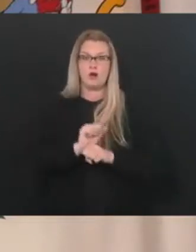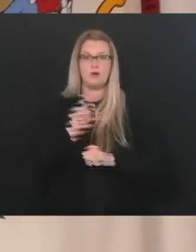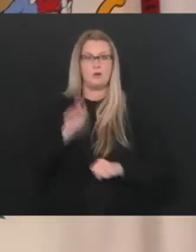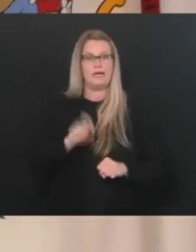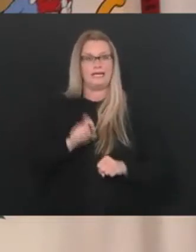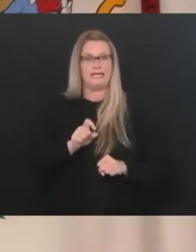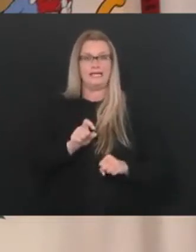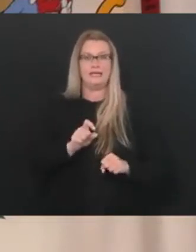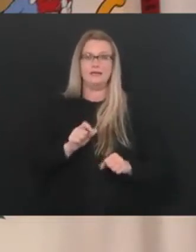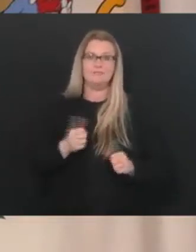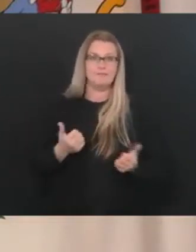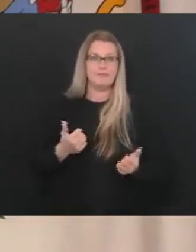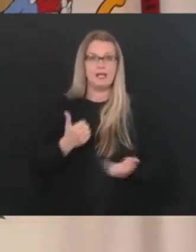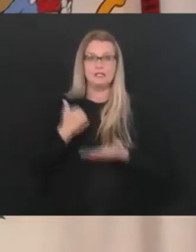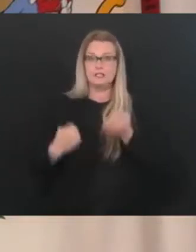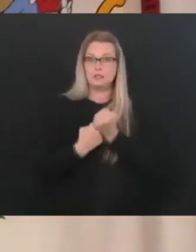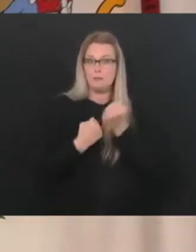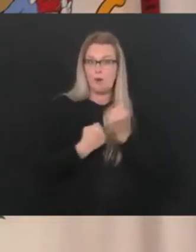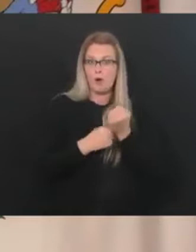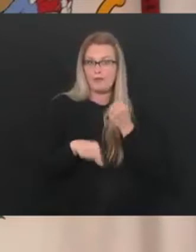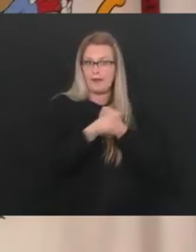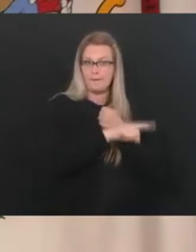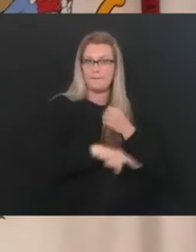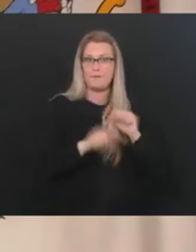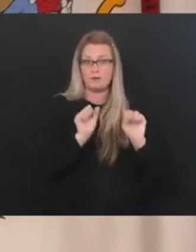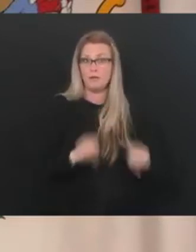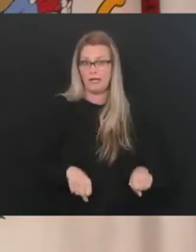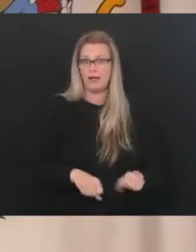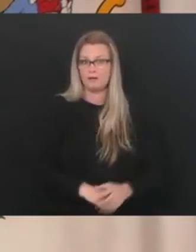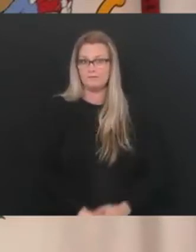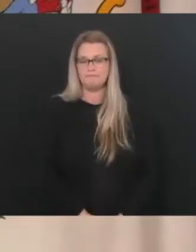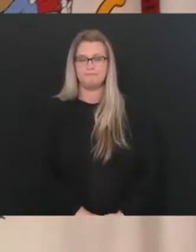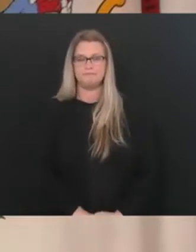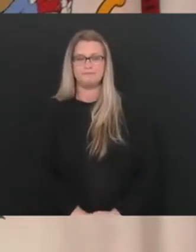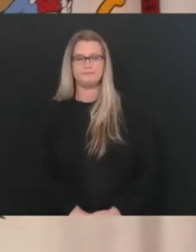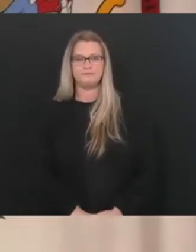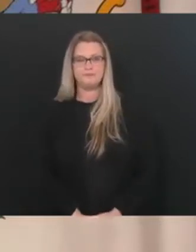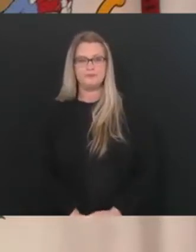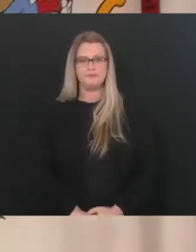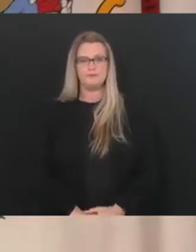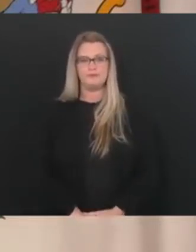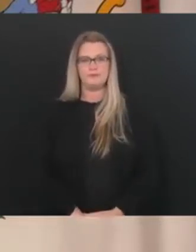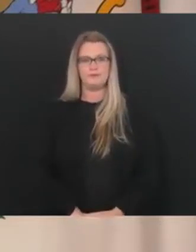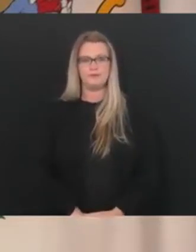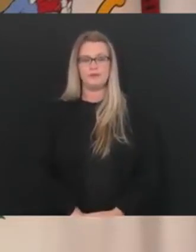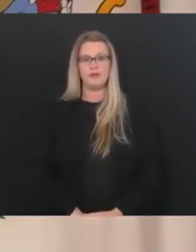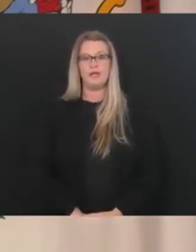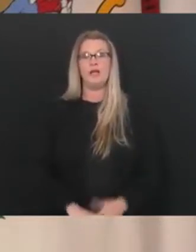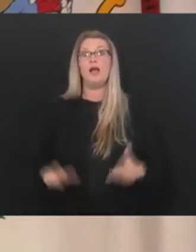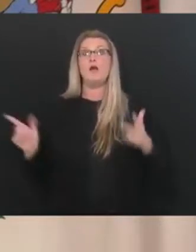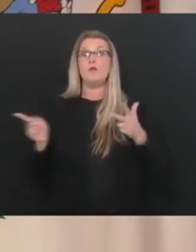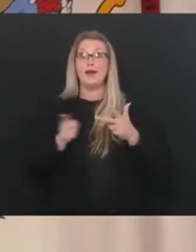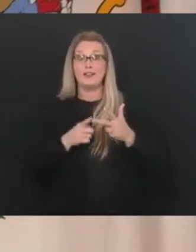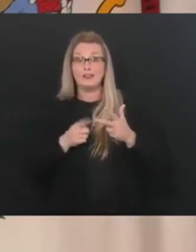SO, YOU KNOW, THEY ARE DOING INCREDIBLE WORK, AND WE NEED TO TRY TO BACKFILL AND HELP THEM IN